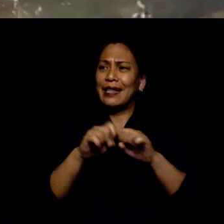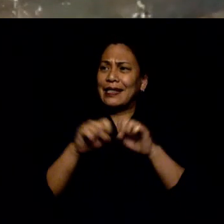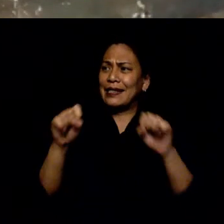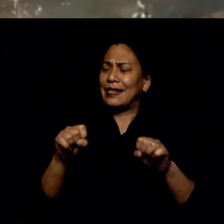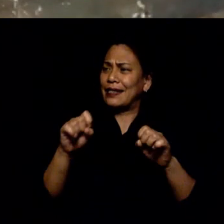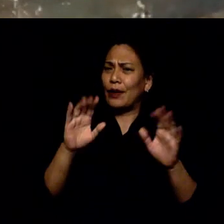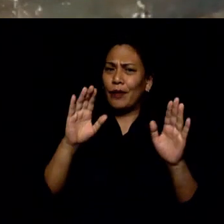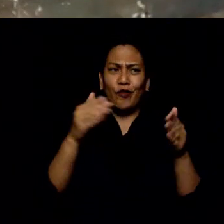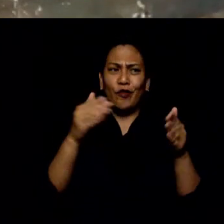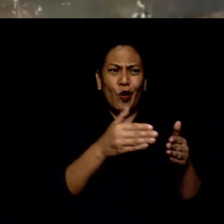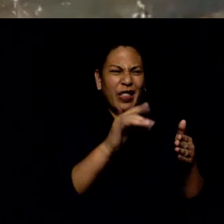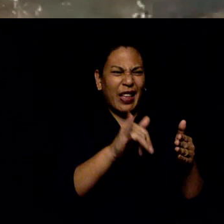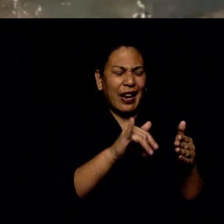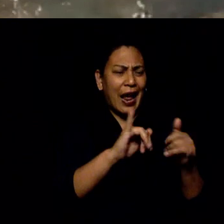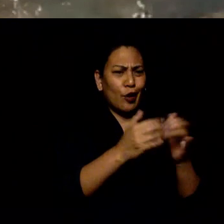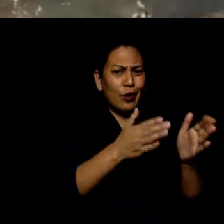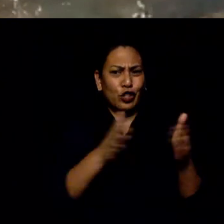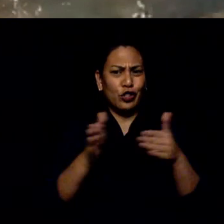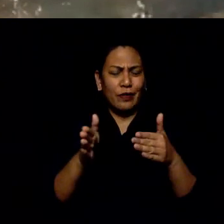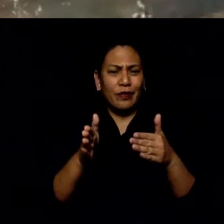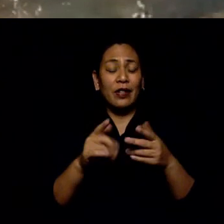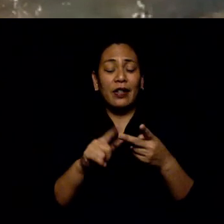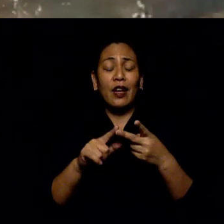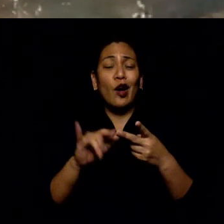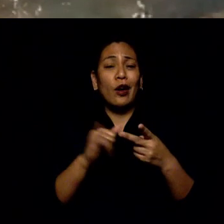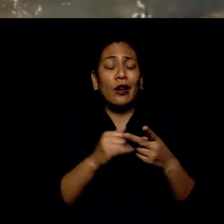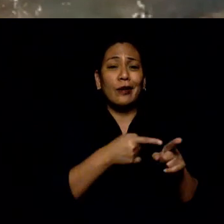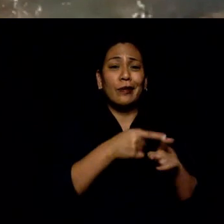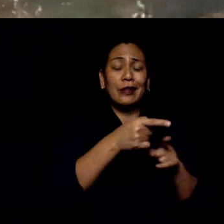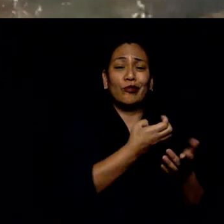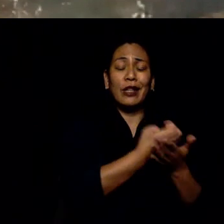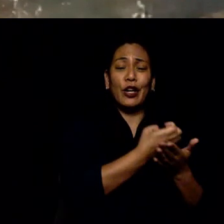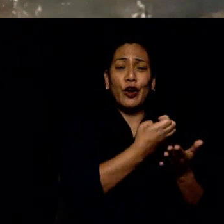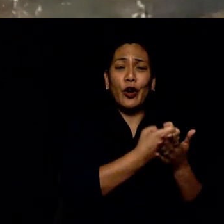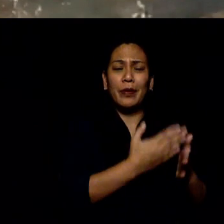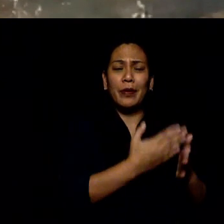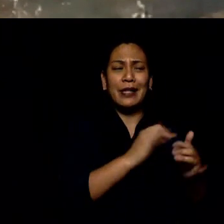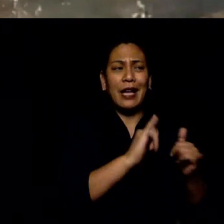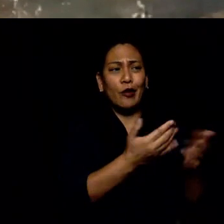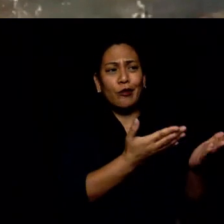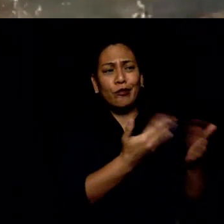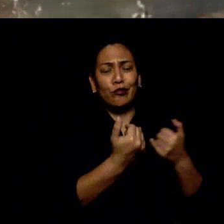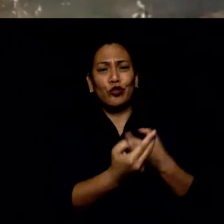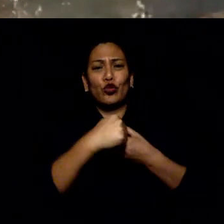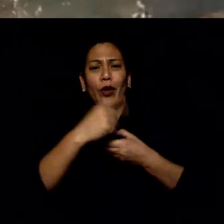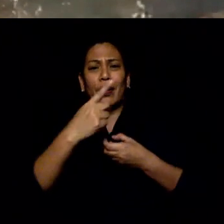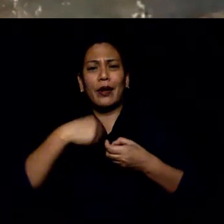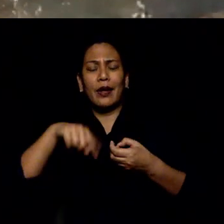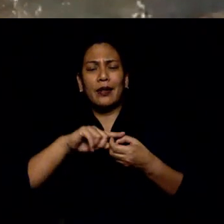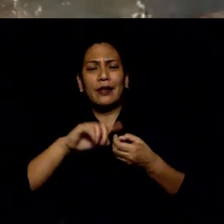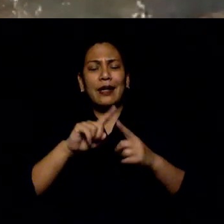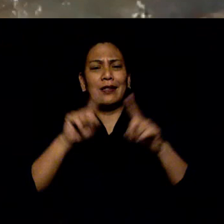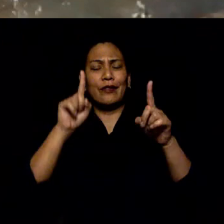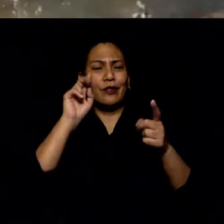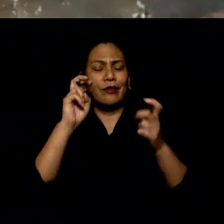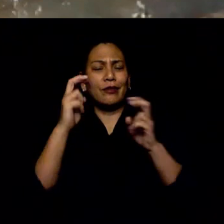And then how do we get mainstream economists and political leaders to get on board with, um, a different kind of economy?